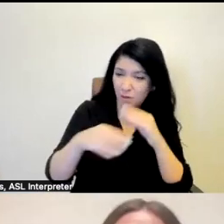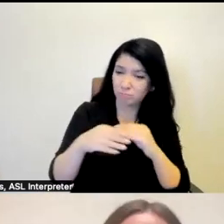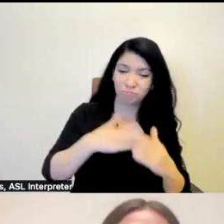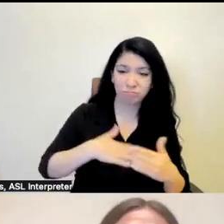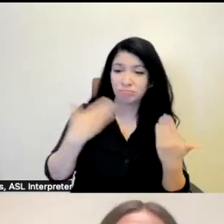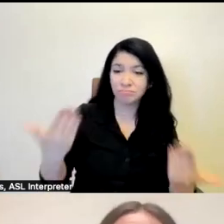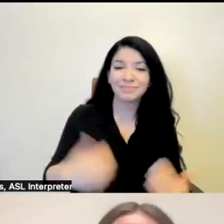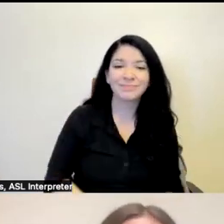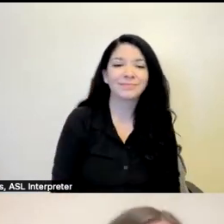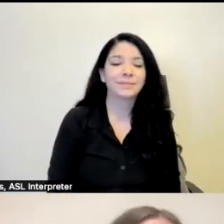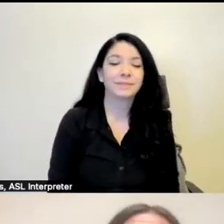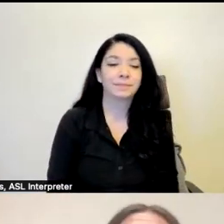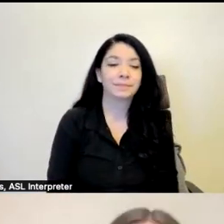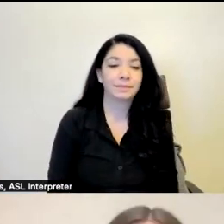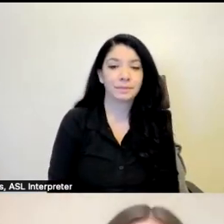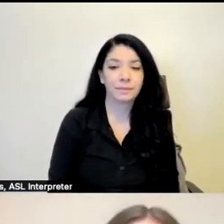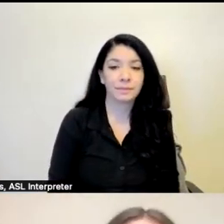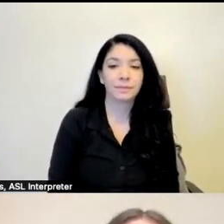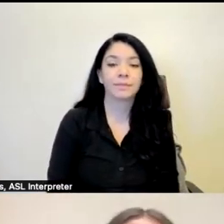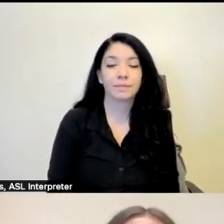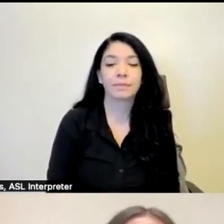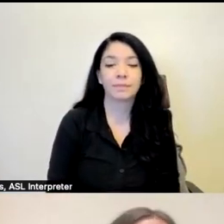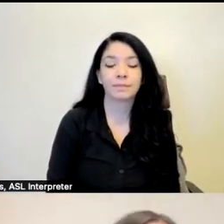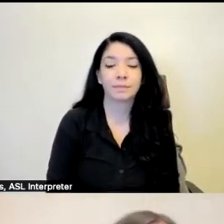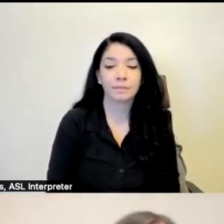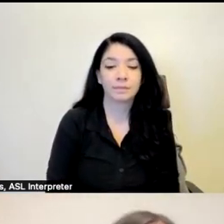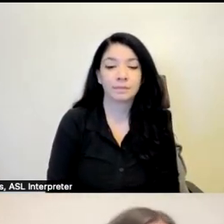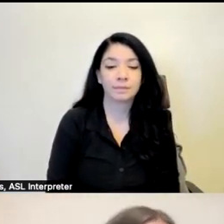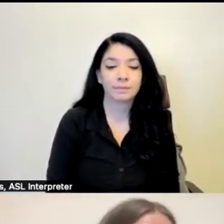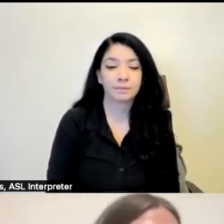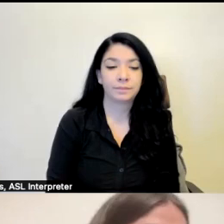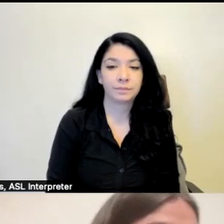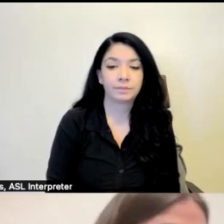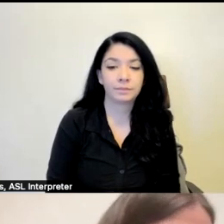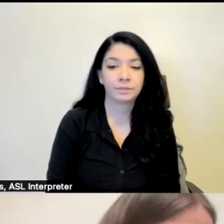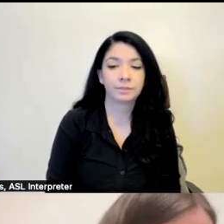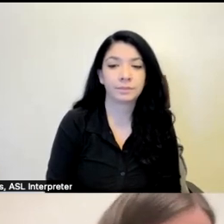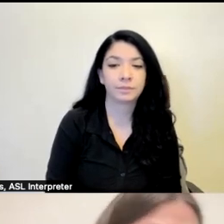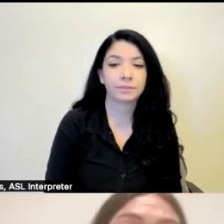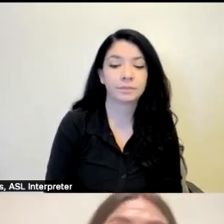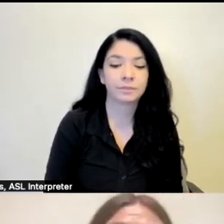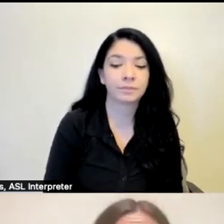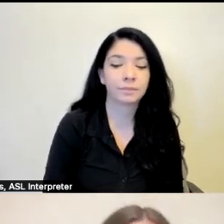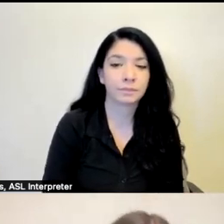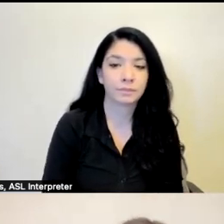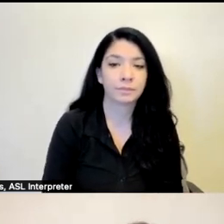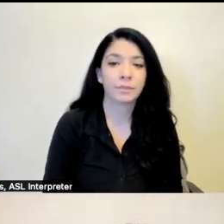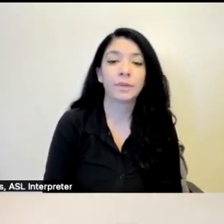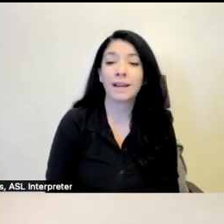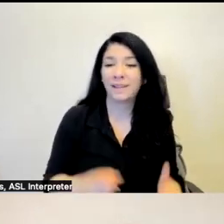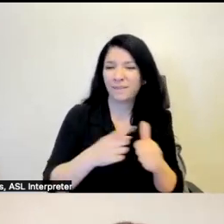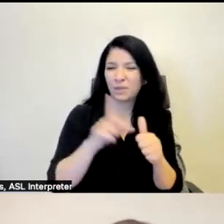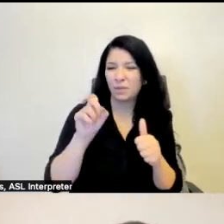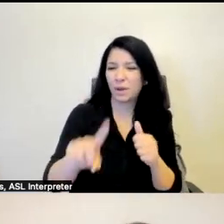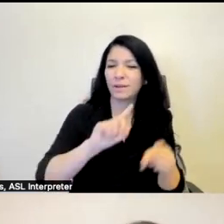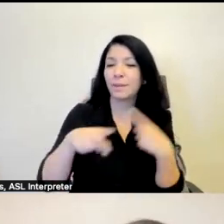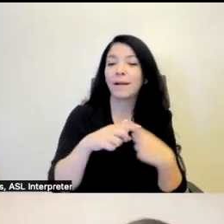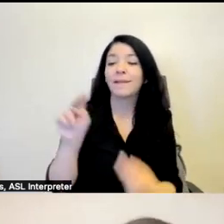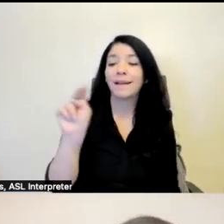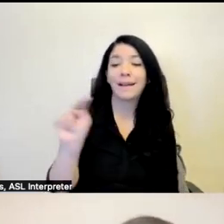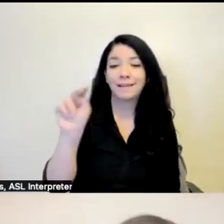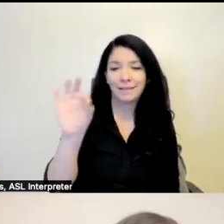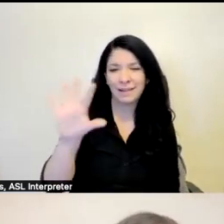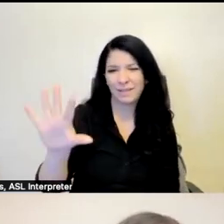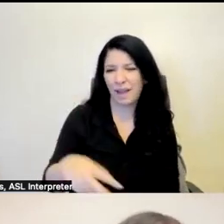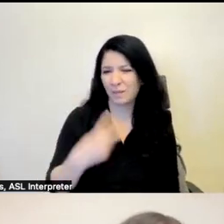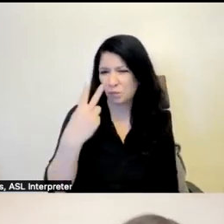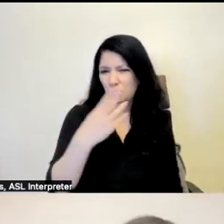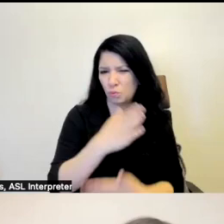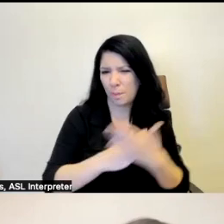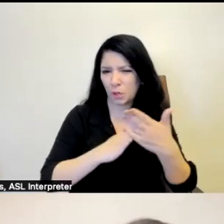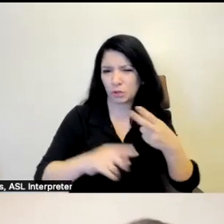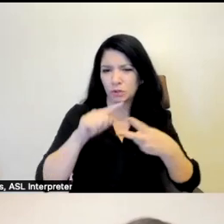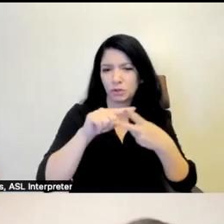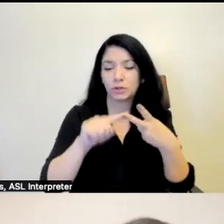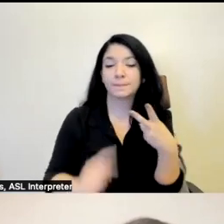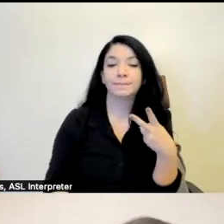we can do that. We can start with a question about N-95's. It's a two-part question. Someone asked